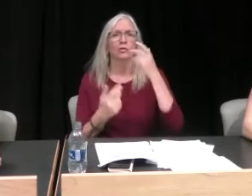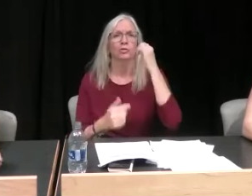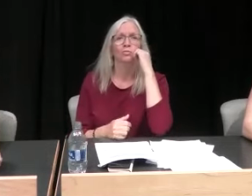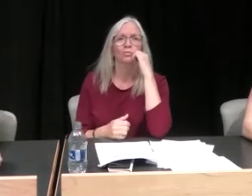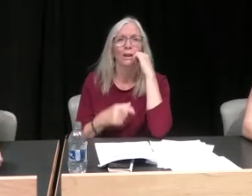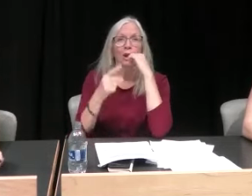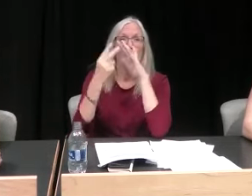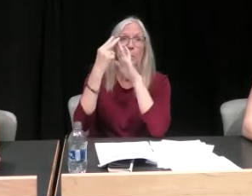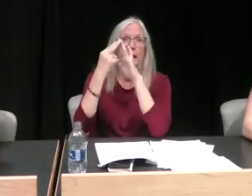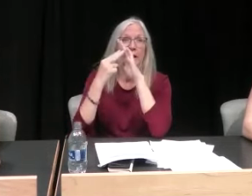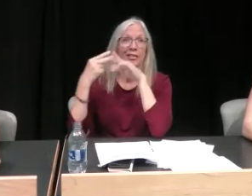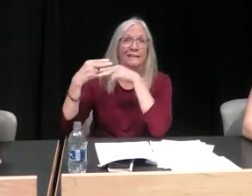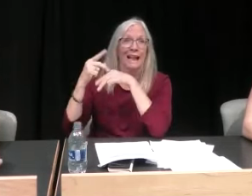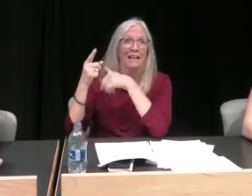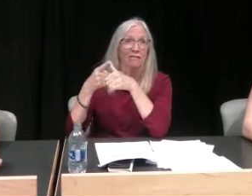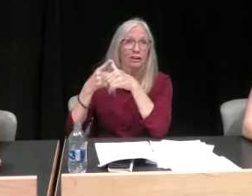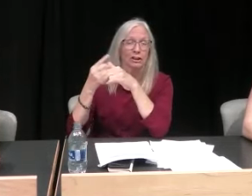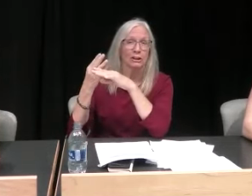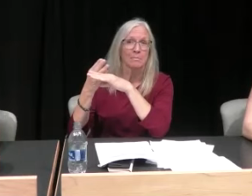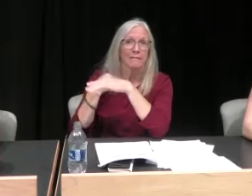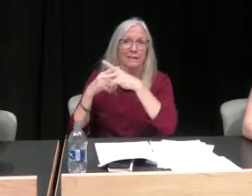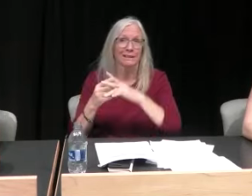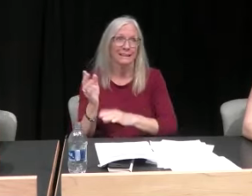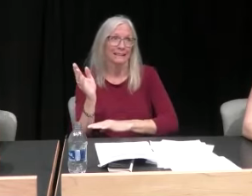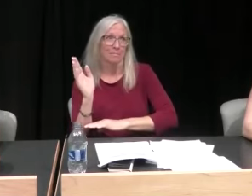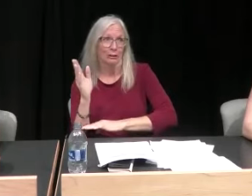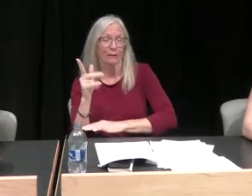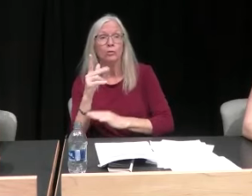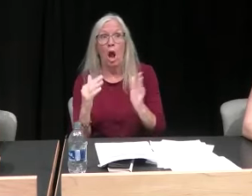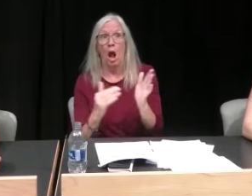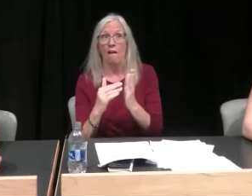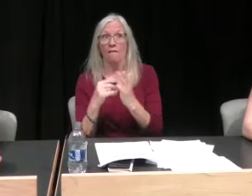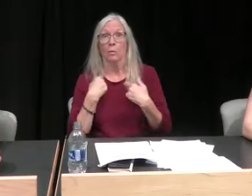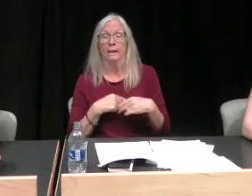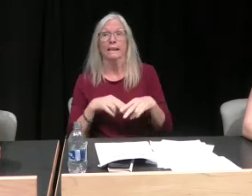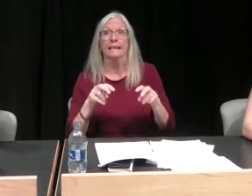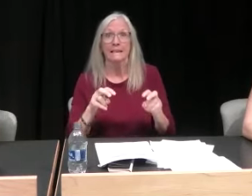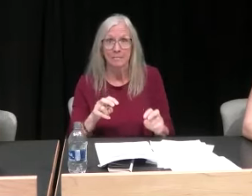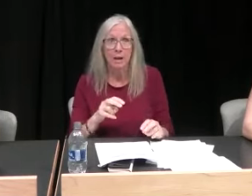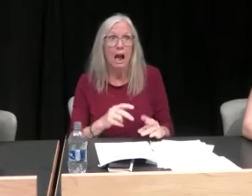today um you know when we think about how we're presenting we just give you a couple seconds to